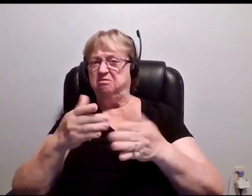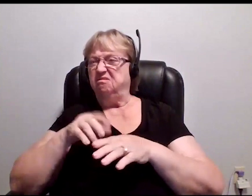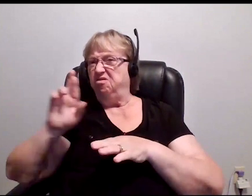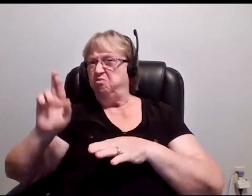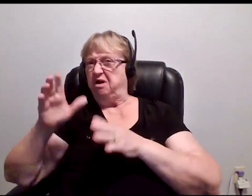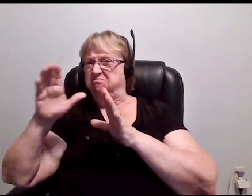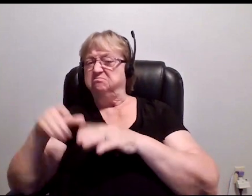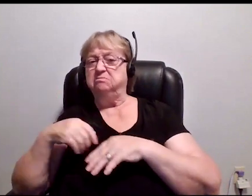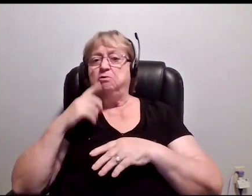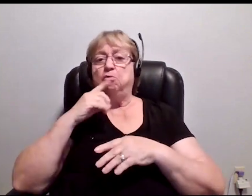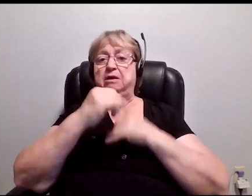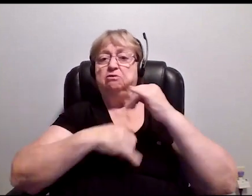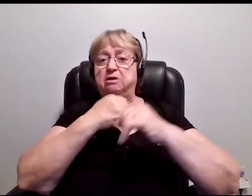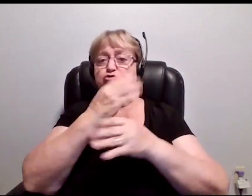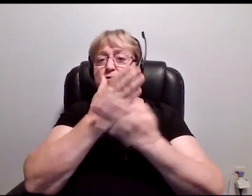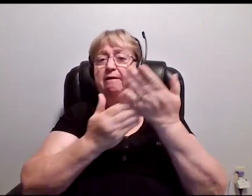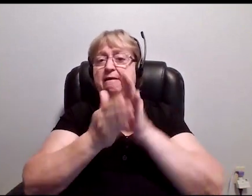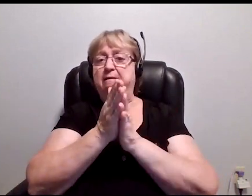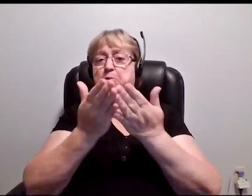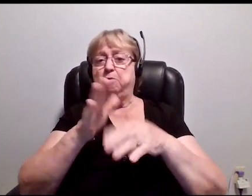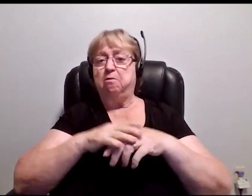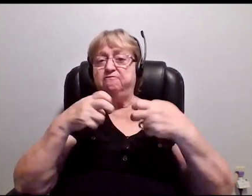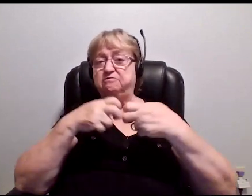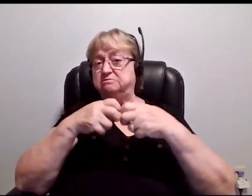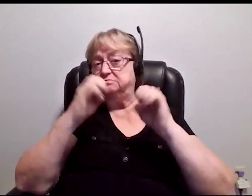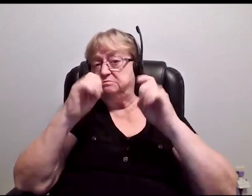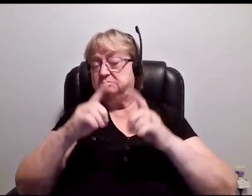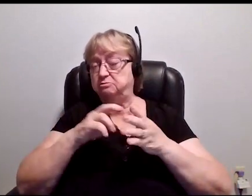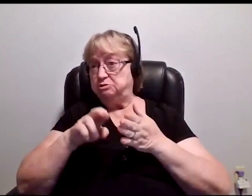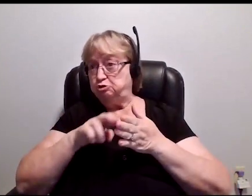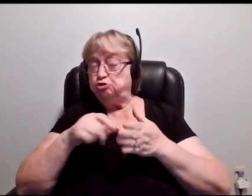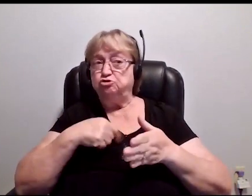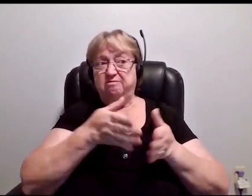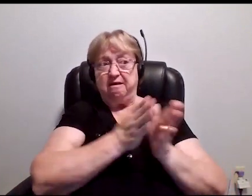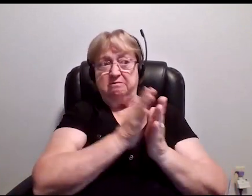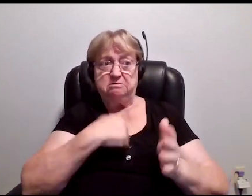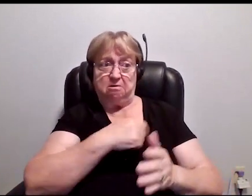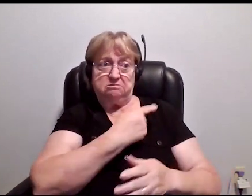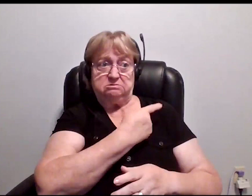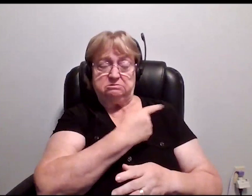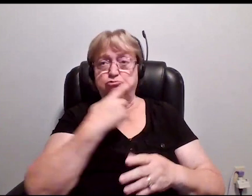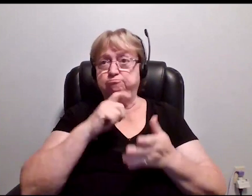on Physics Education Research. They specifically asked us to write a chapter about how we can support disabled learners